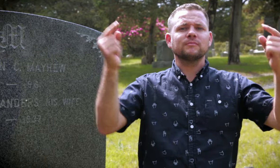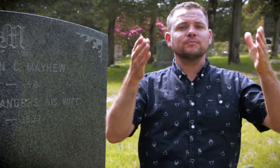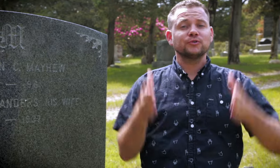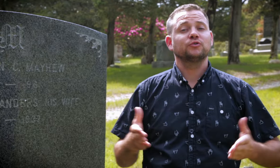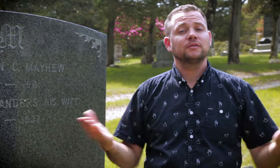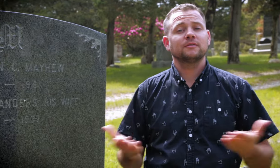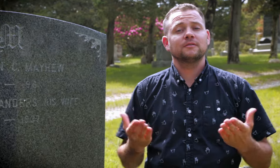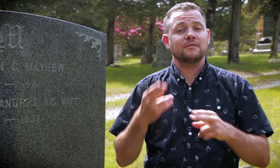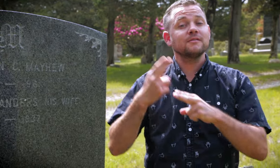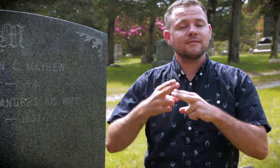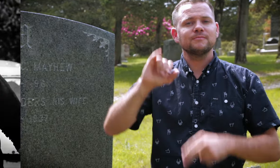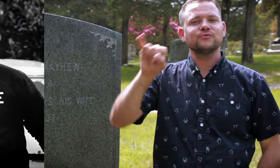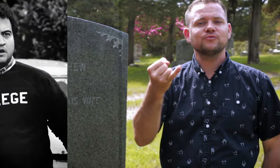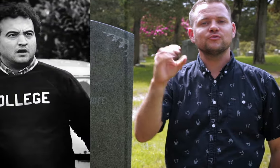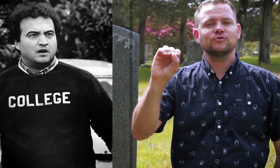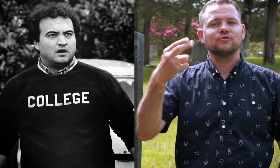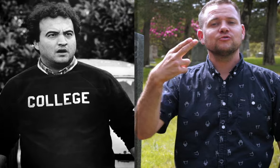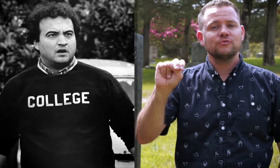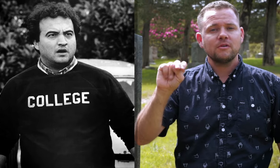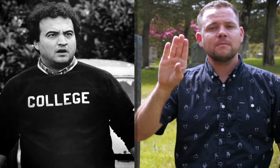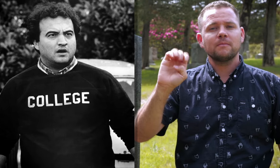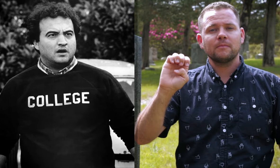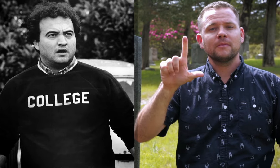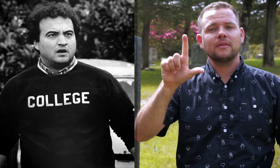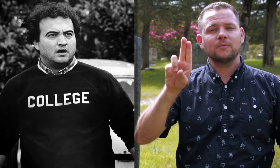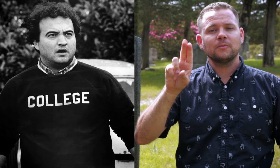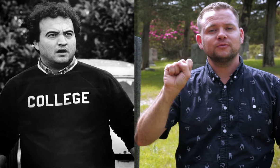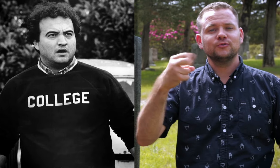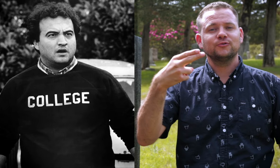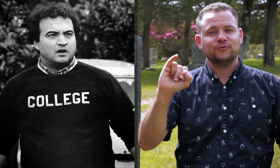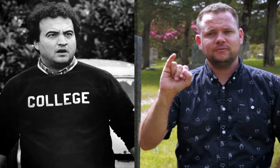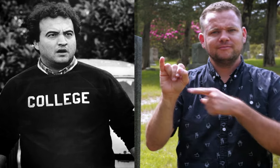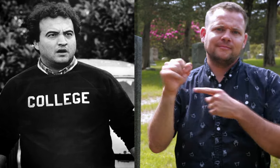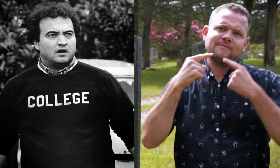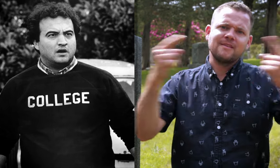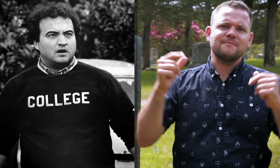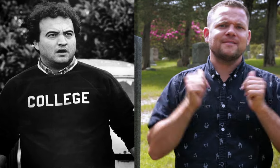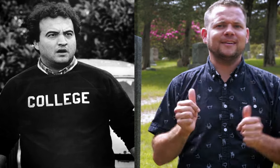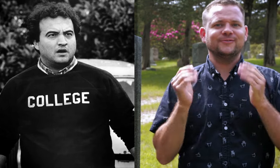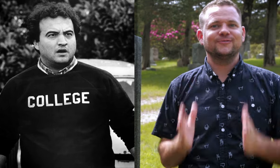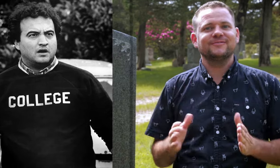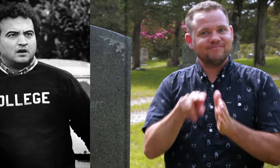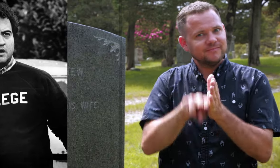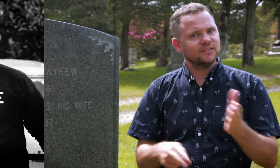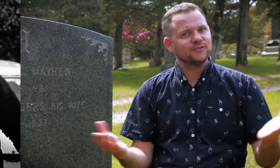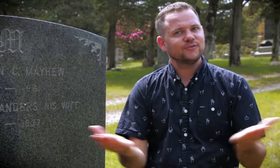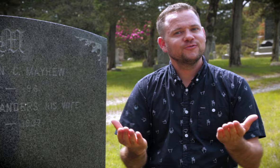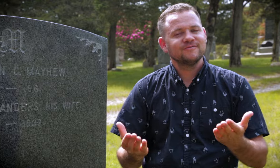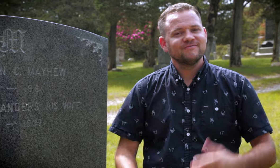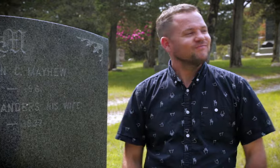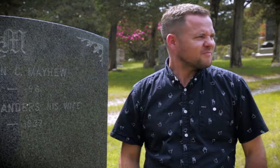Another famous person buried here is John Belushi, a famous actor.